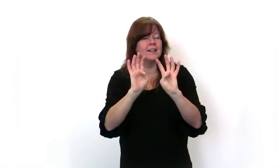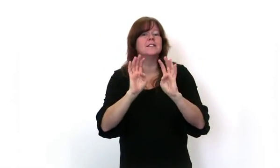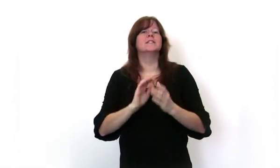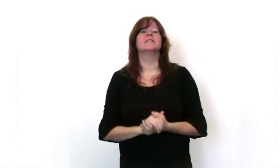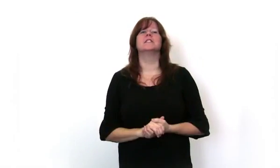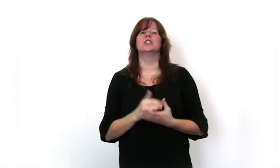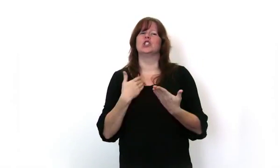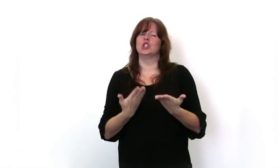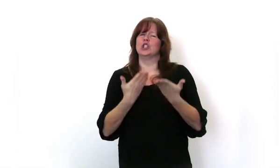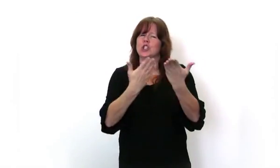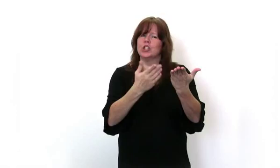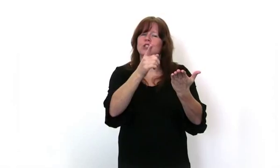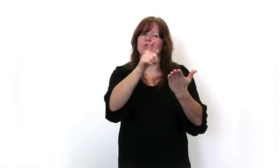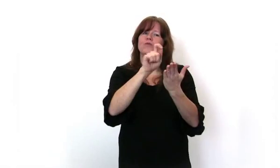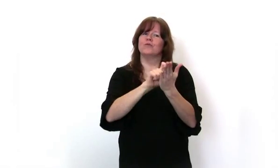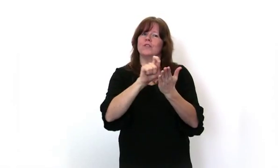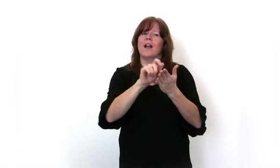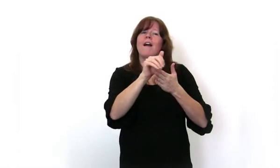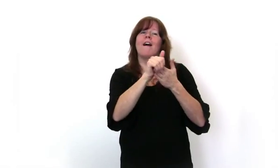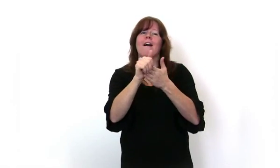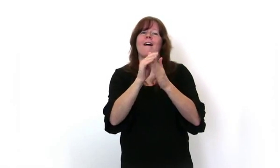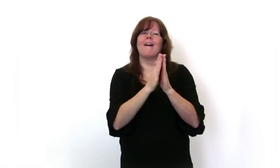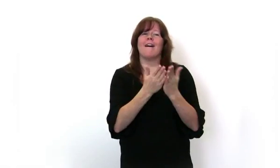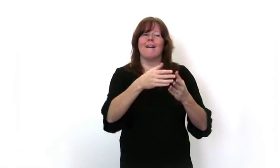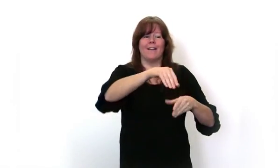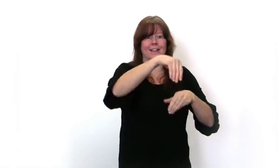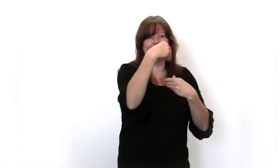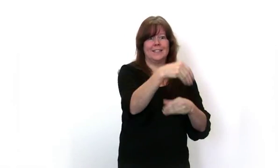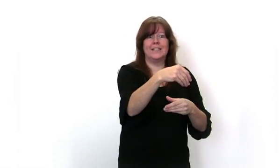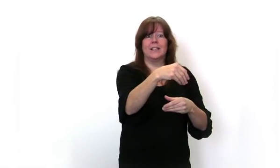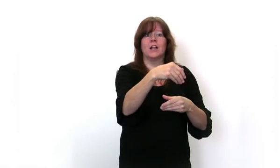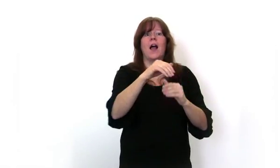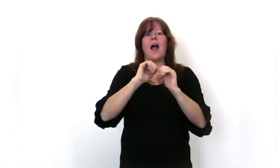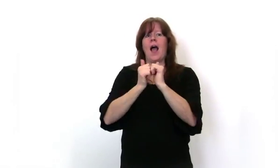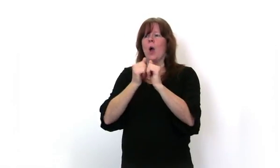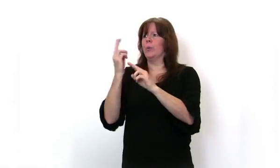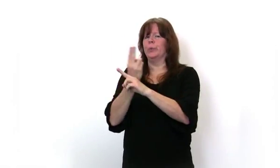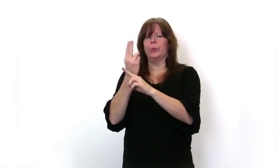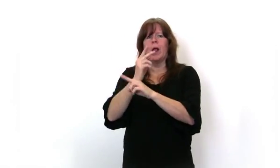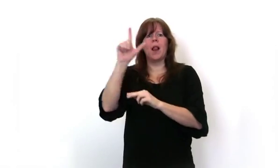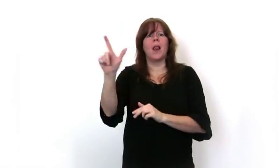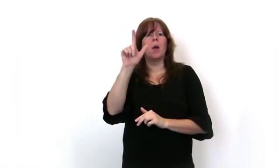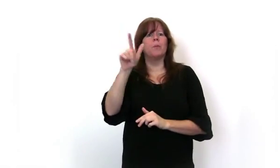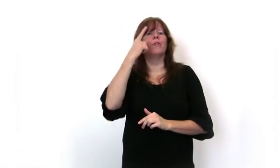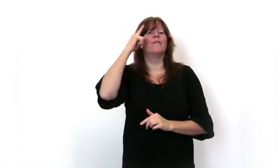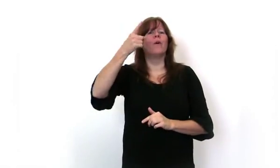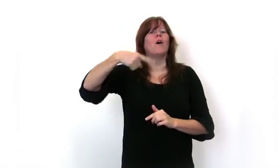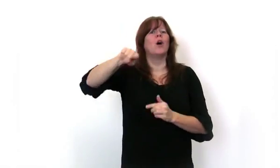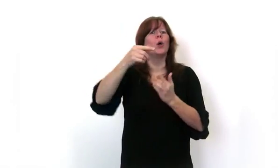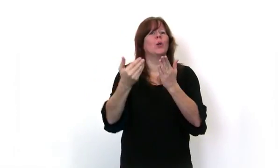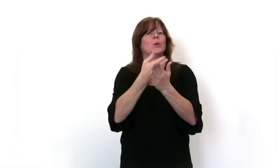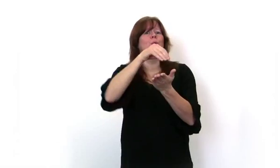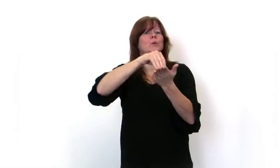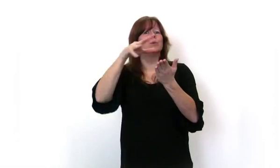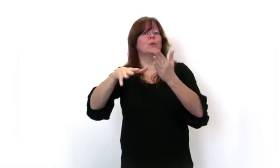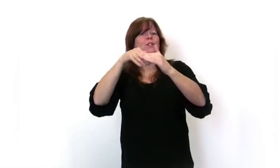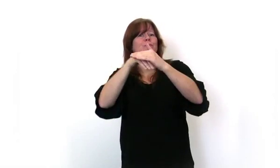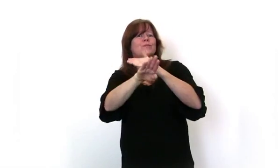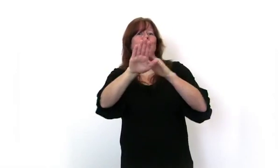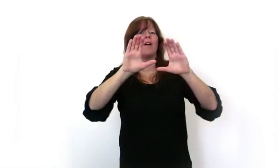want to write a “Guide to the Library” for any new students that come to your class.